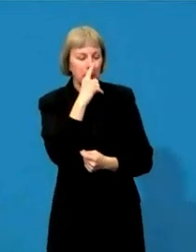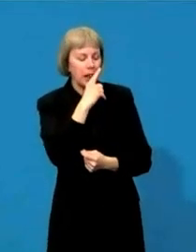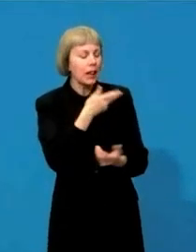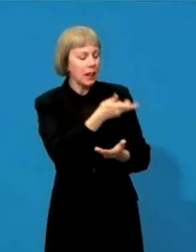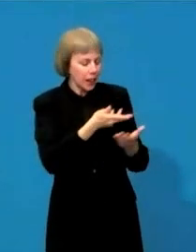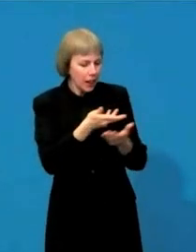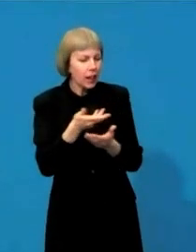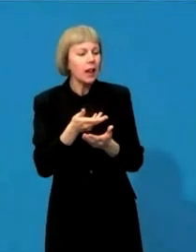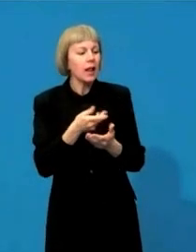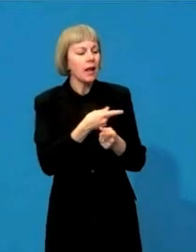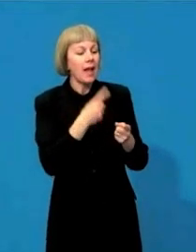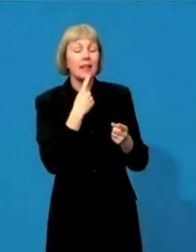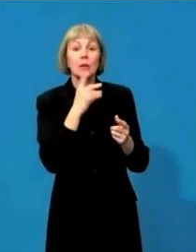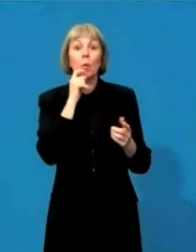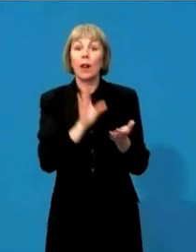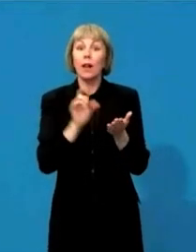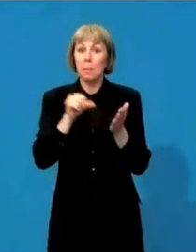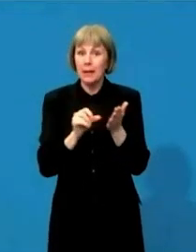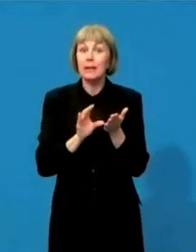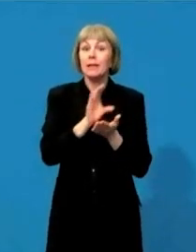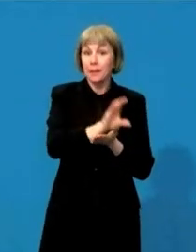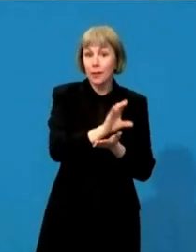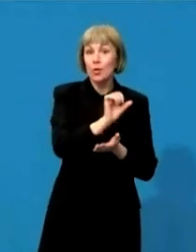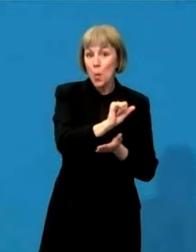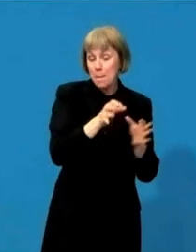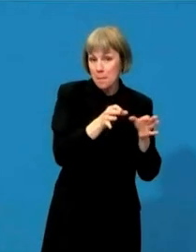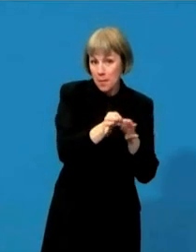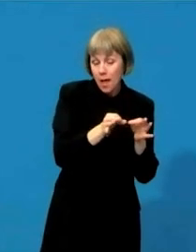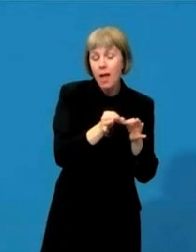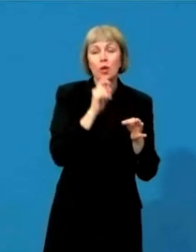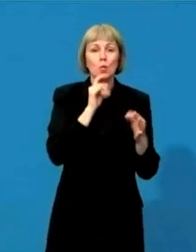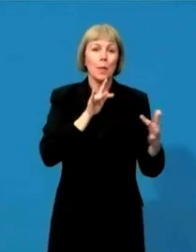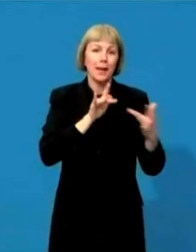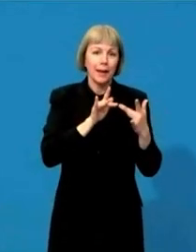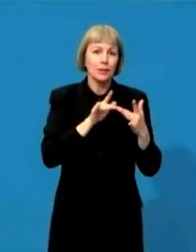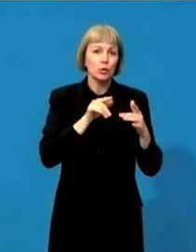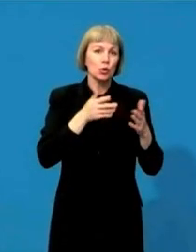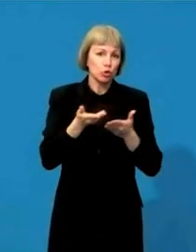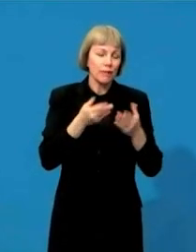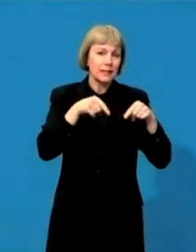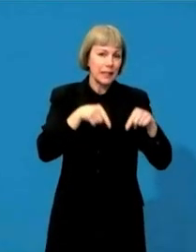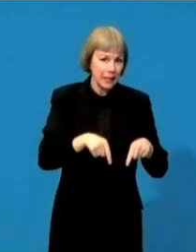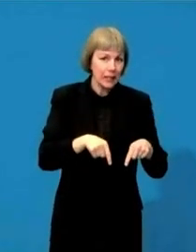coordinator and to services." And, you know, "If your service is based here then the price might be lower, but if your